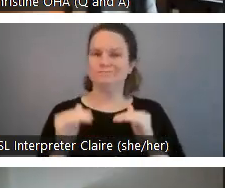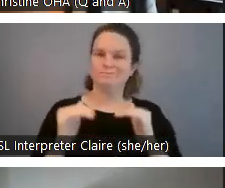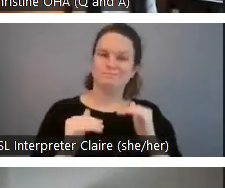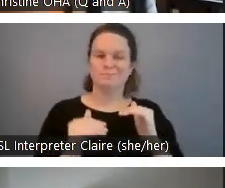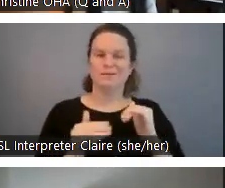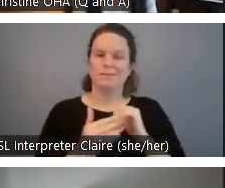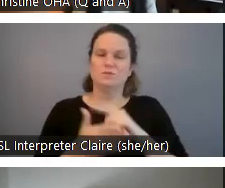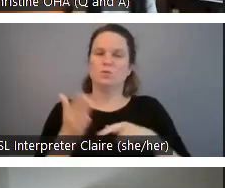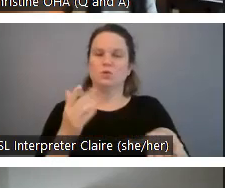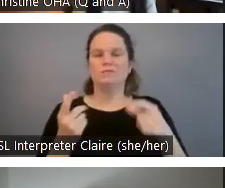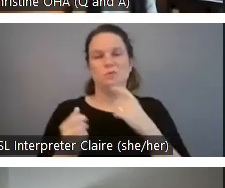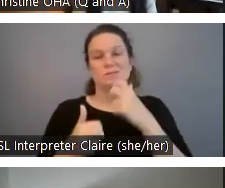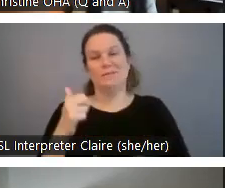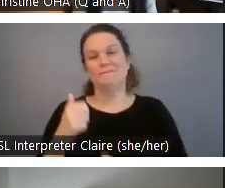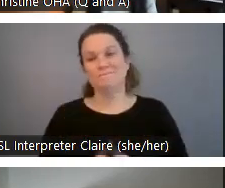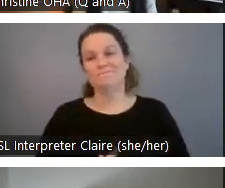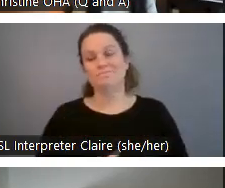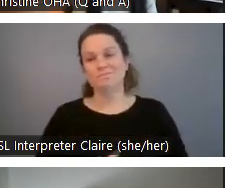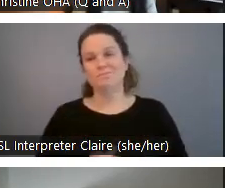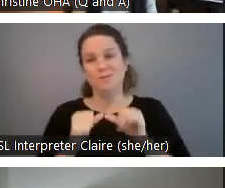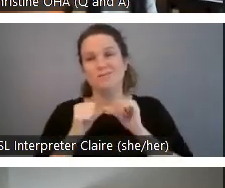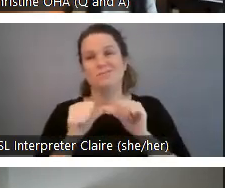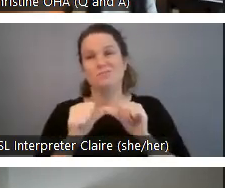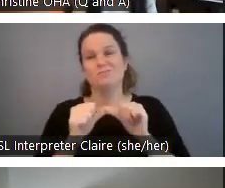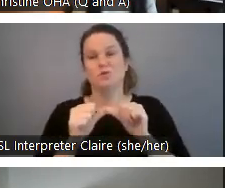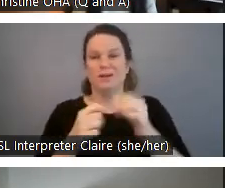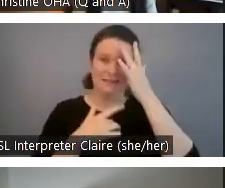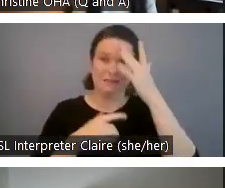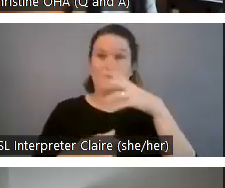to do with these chronic illnesses, but Long COVID is one of them.